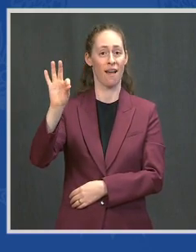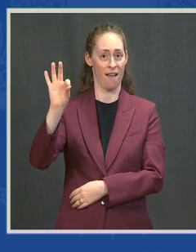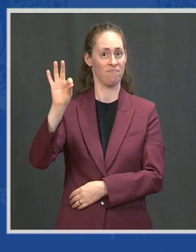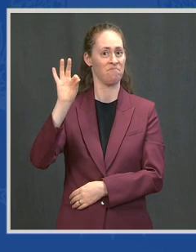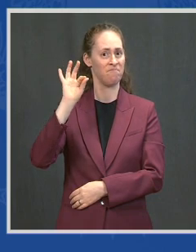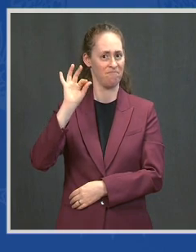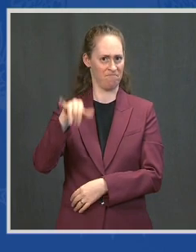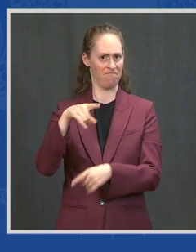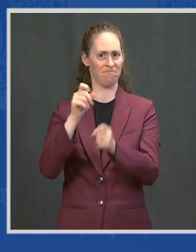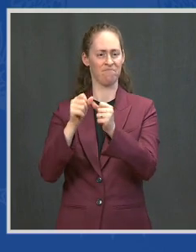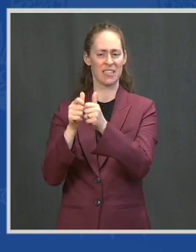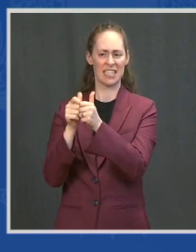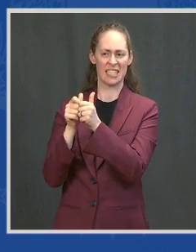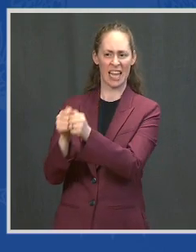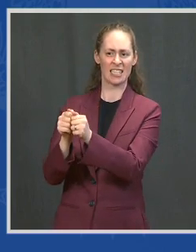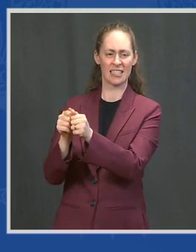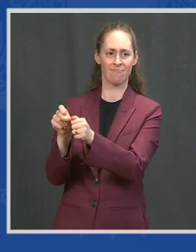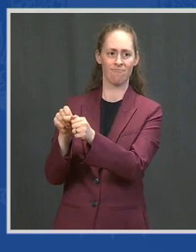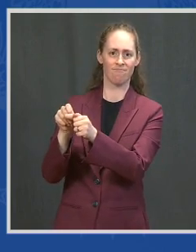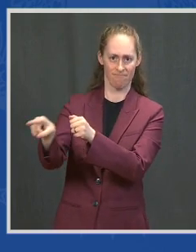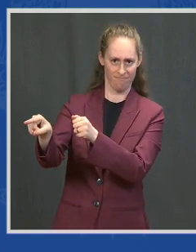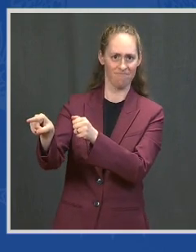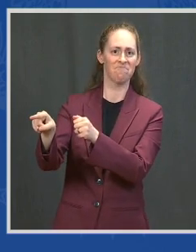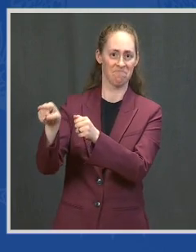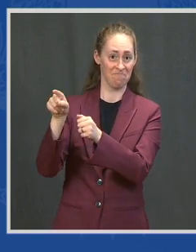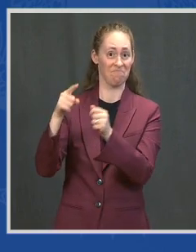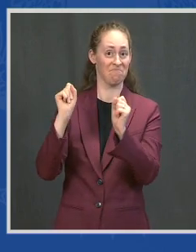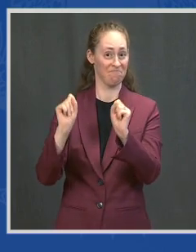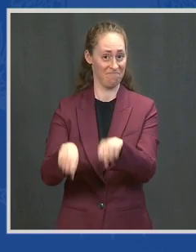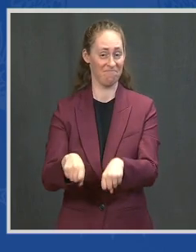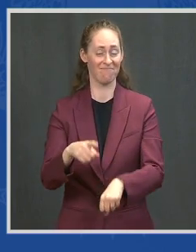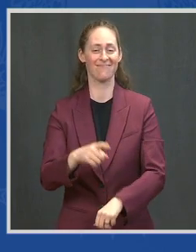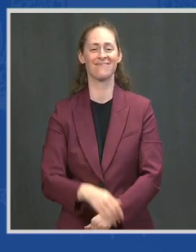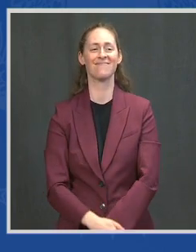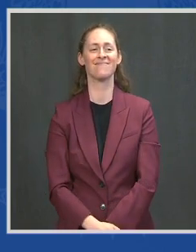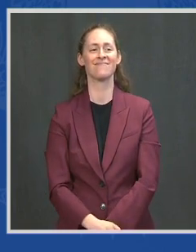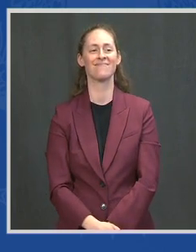Walking into your local pharmacy without an appointment, go to the doctor or a local health clinic.